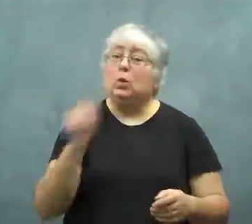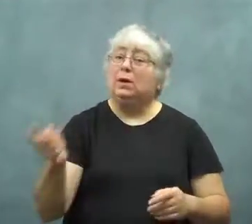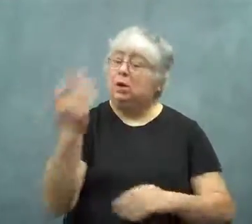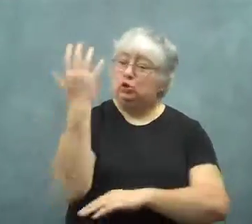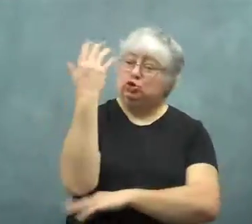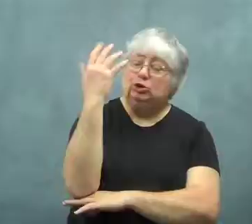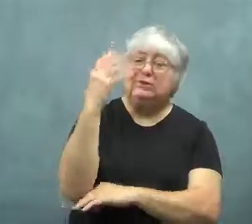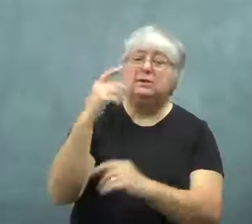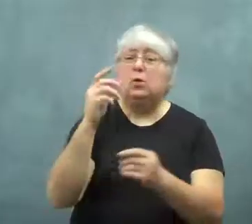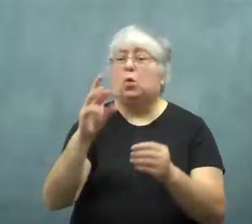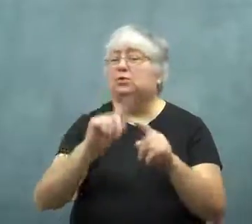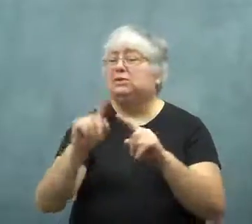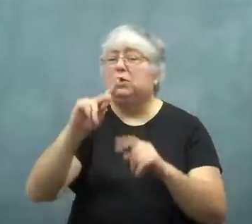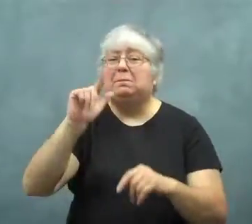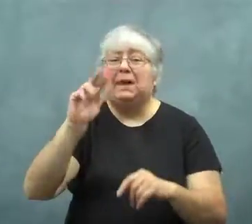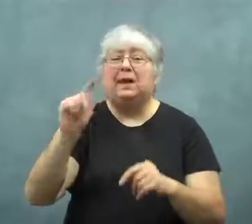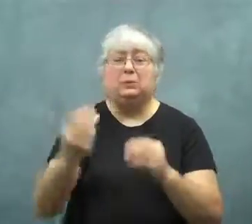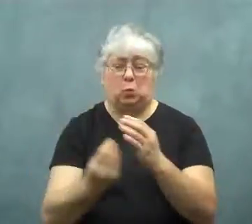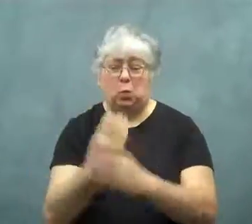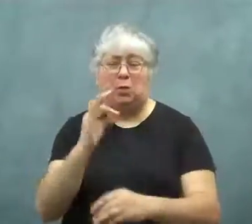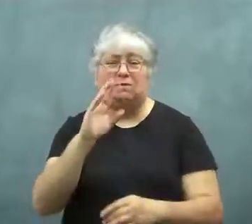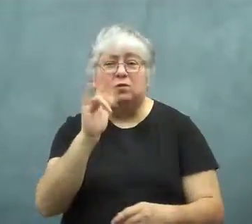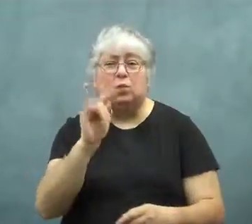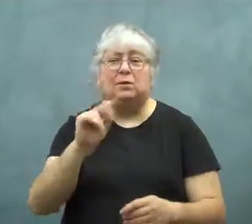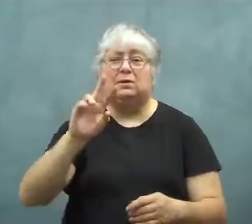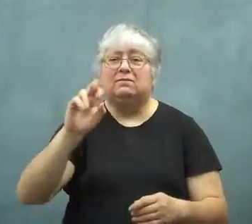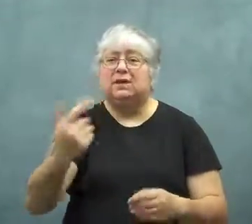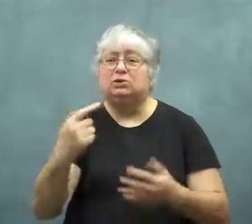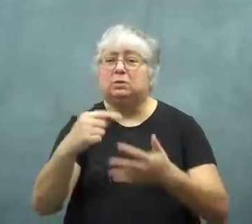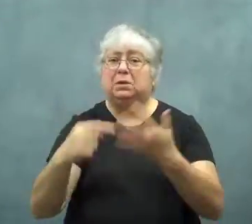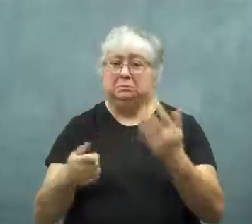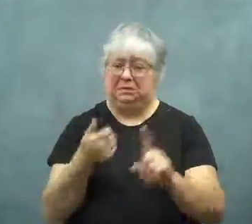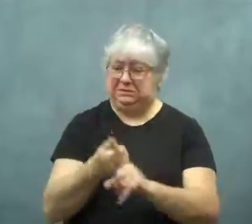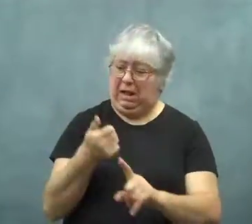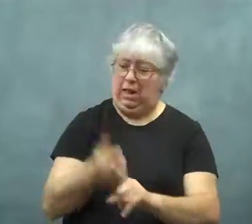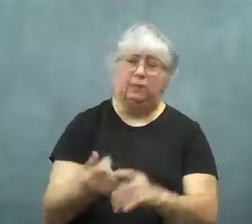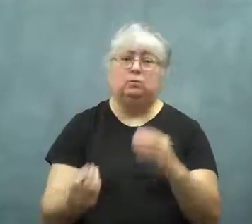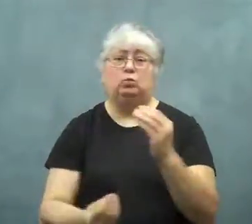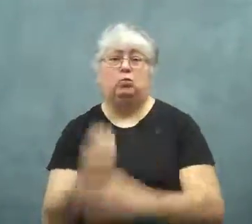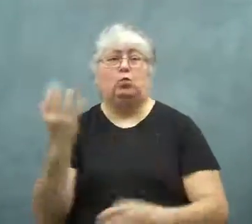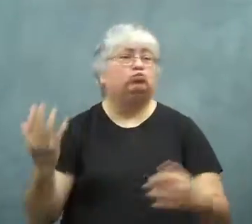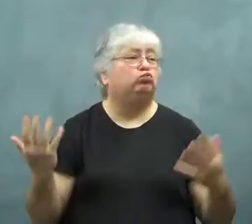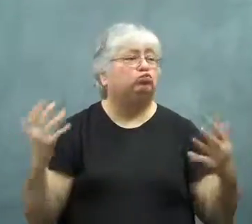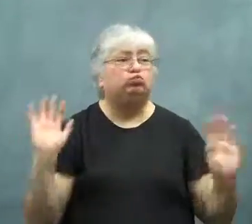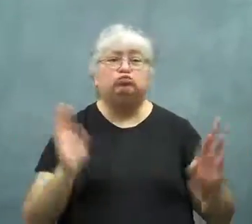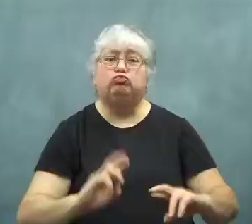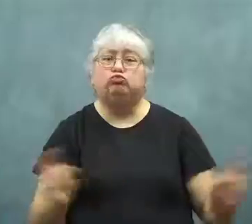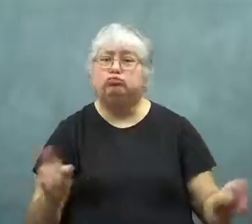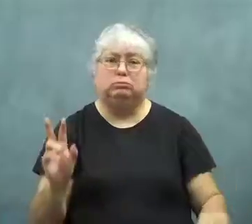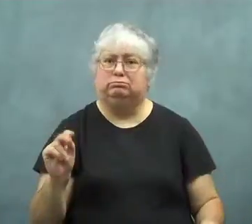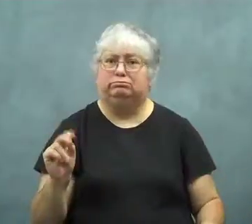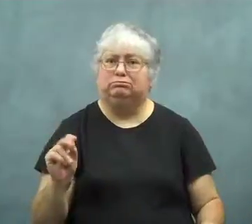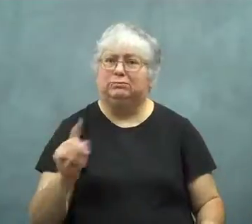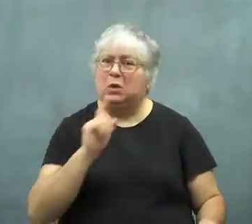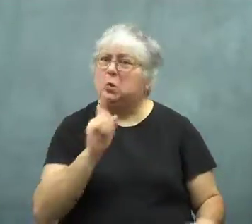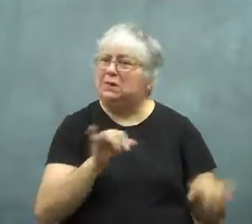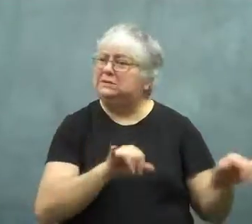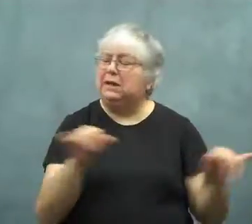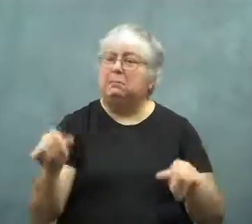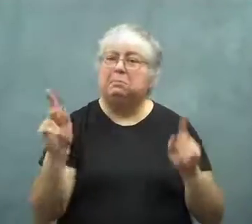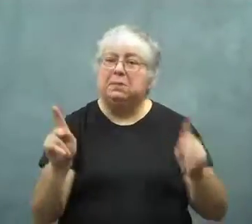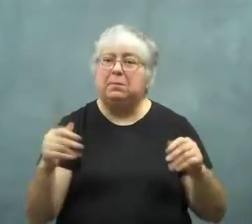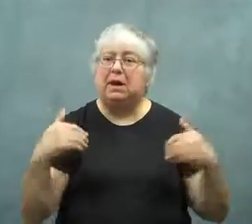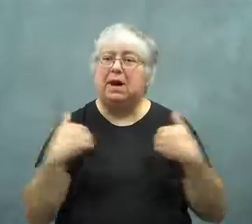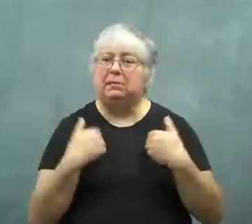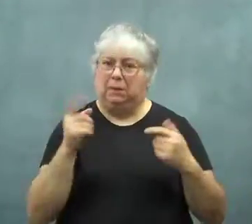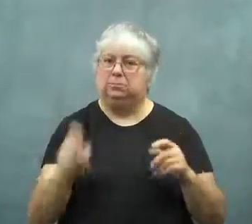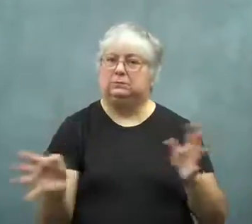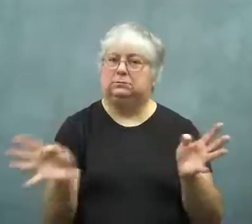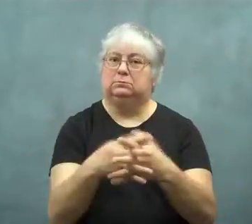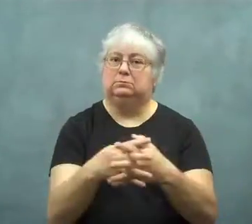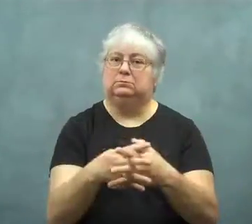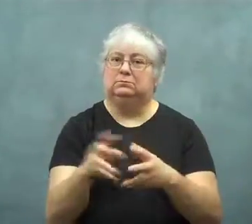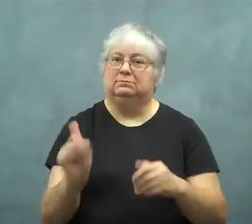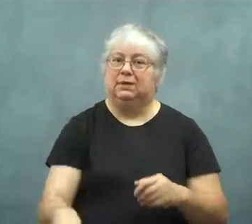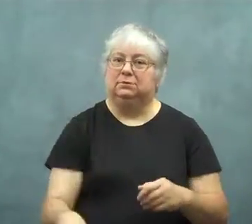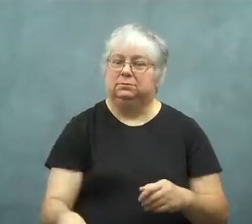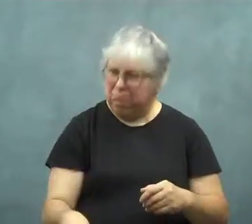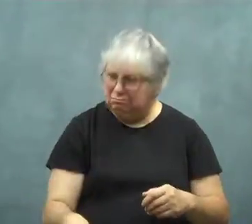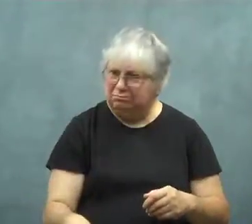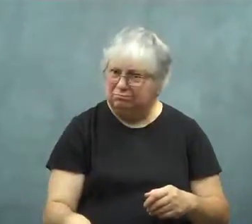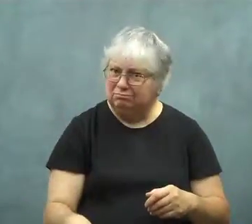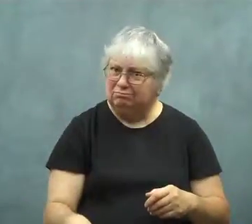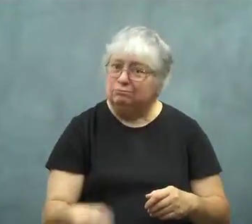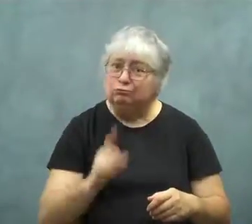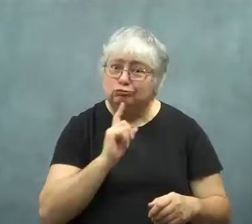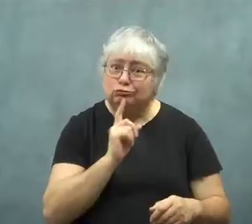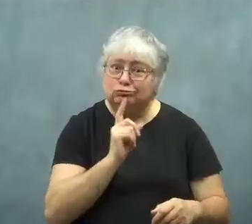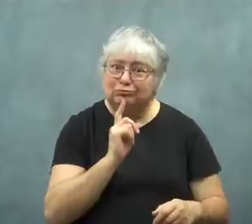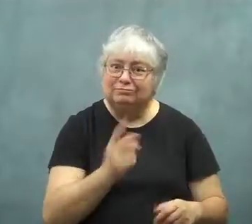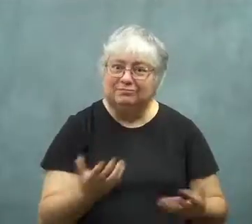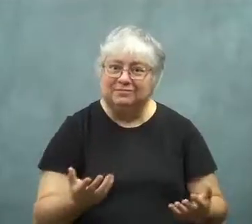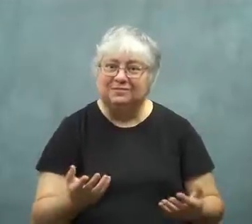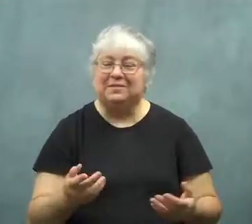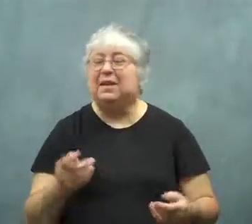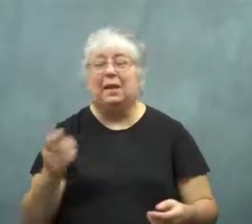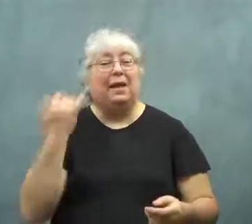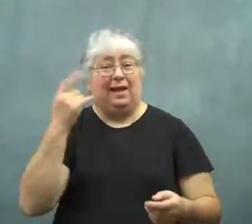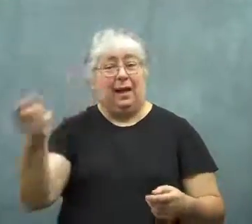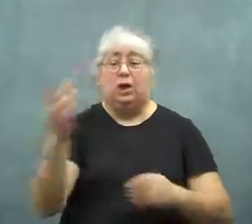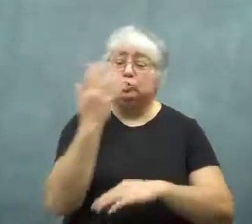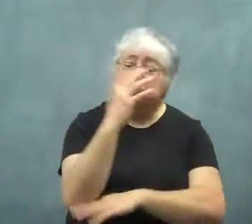Plants and trees don't just grow fruits and vegetables on their own.